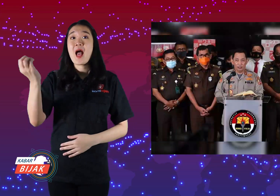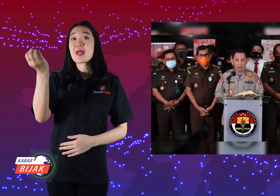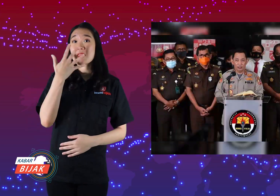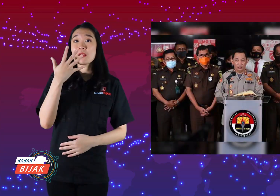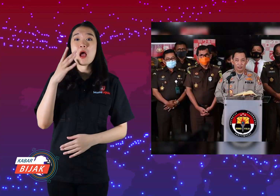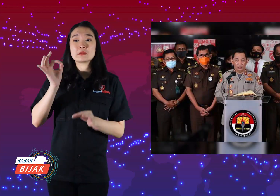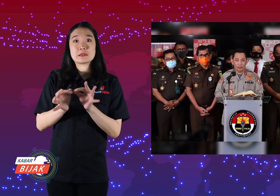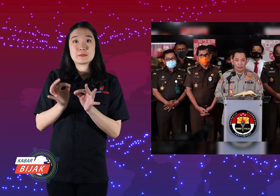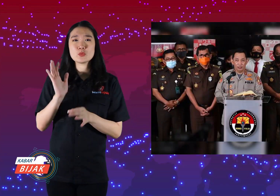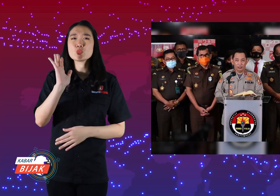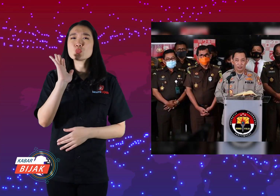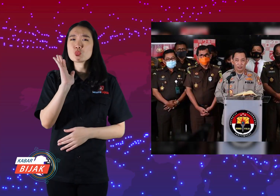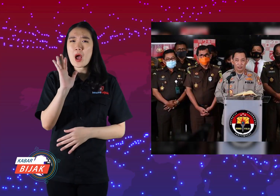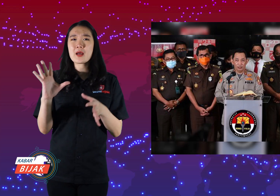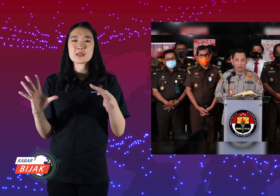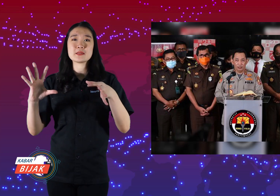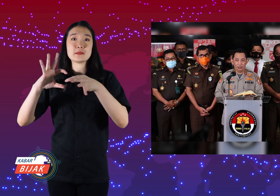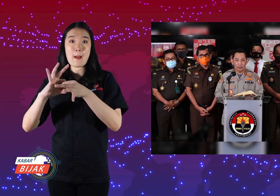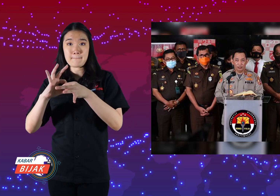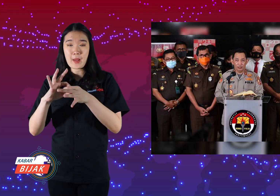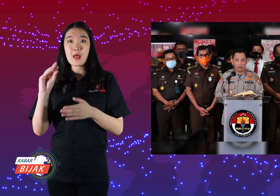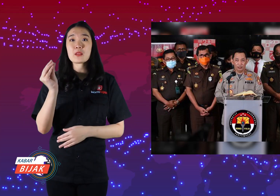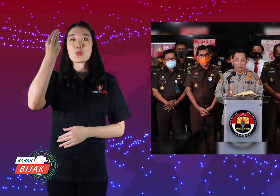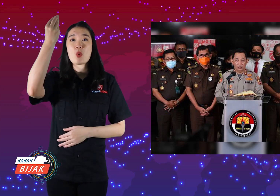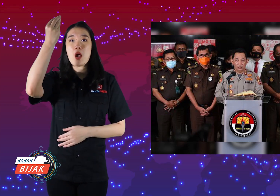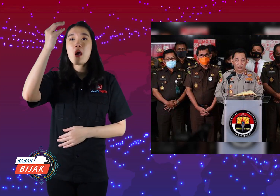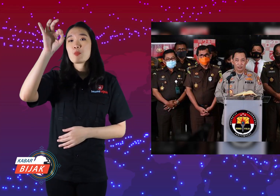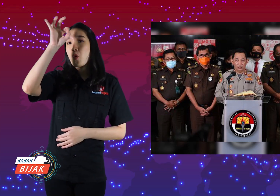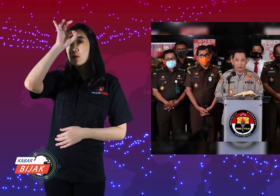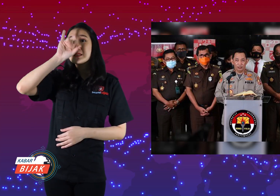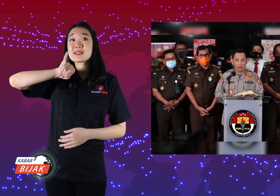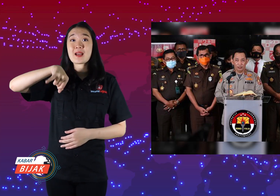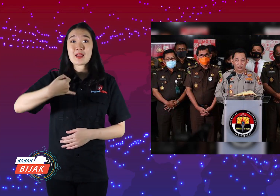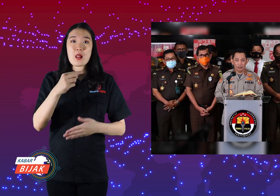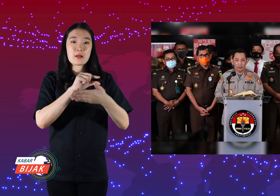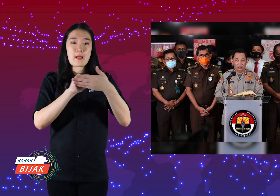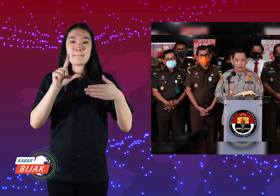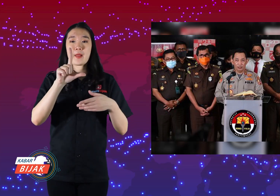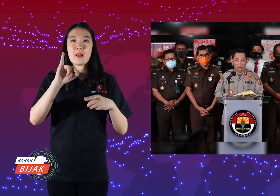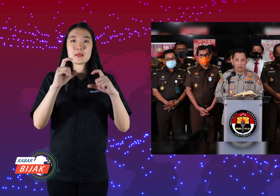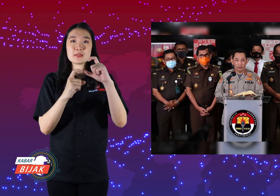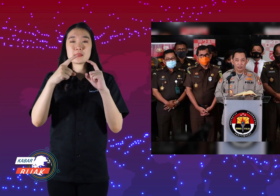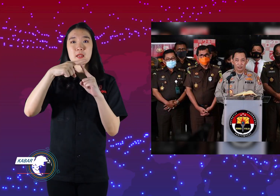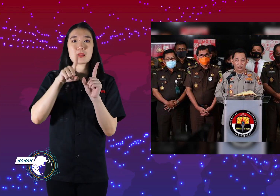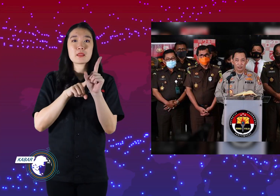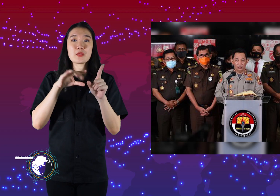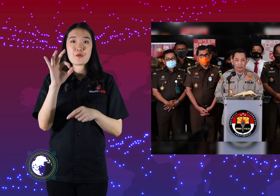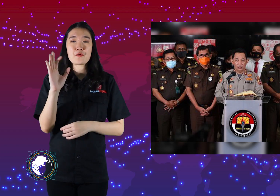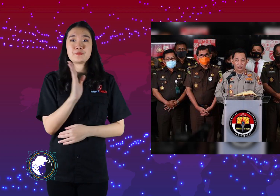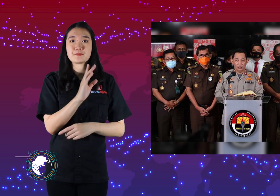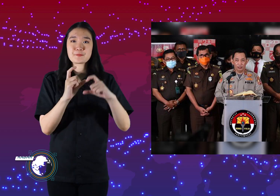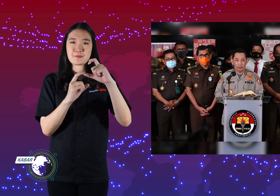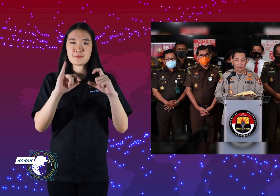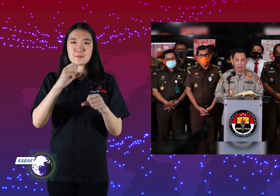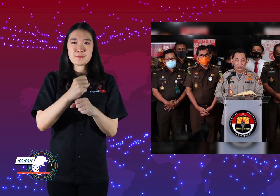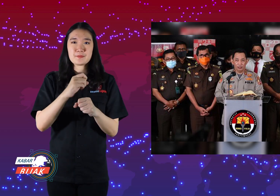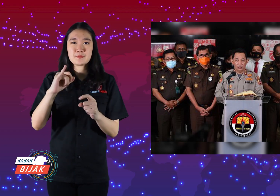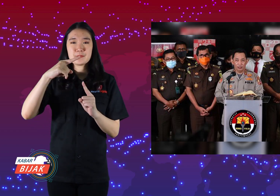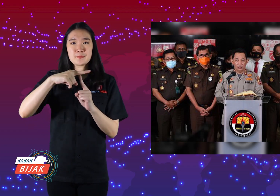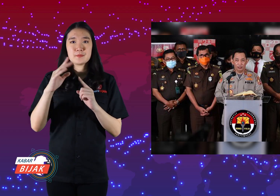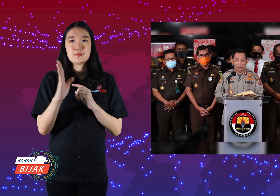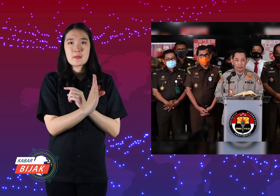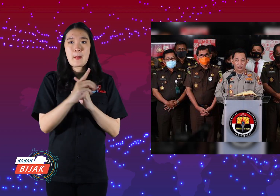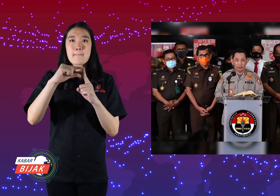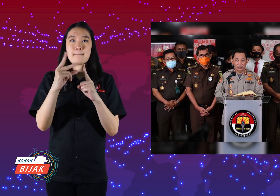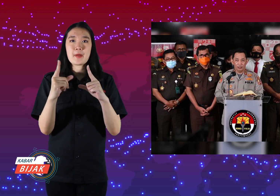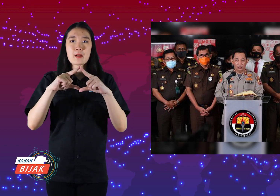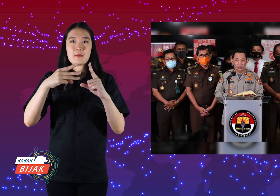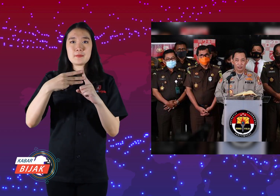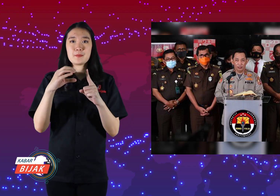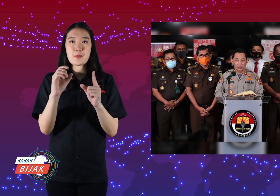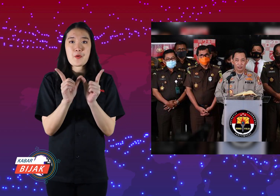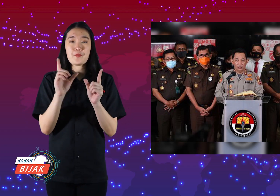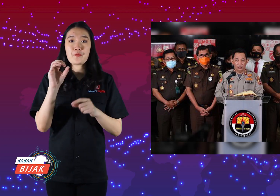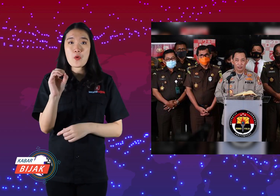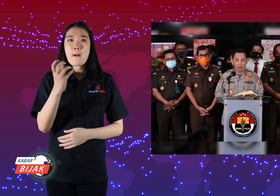JBI collaborates with the National Police Chief General Listyo Sigit Prabowo